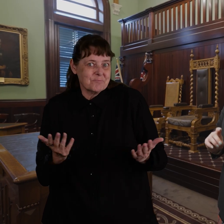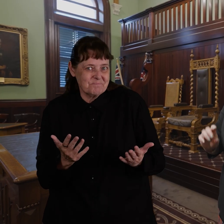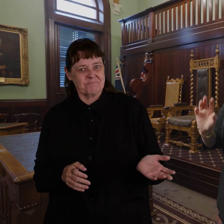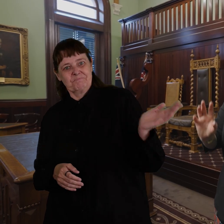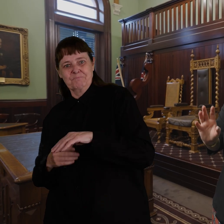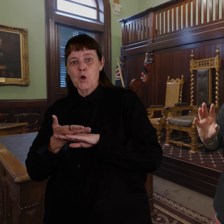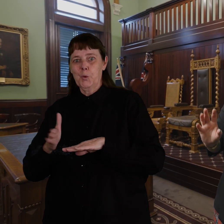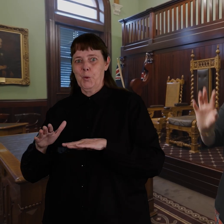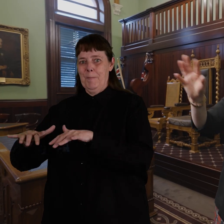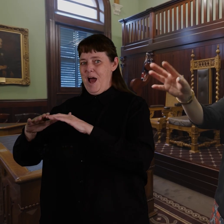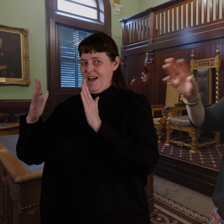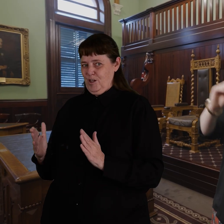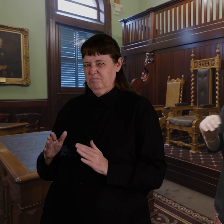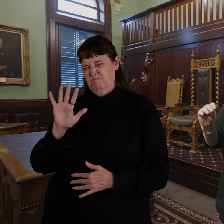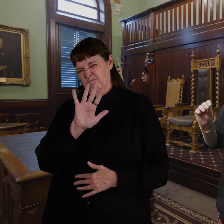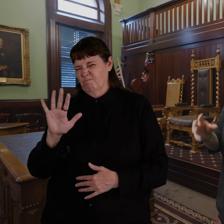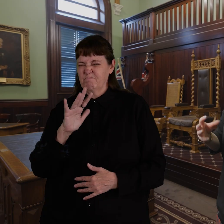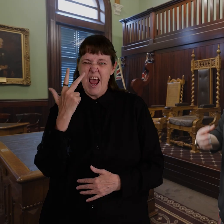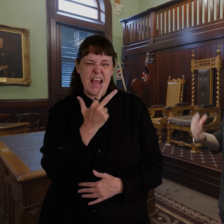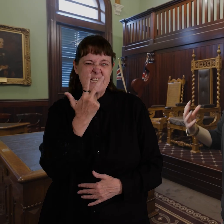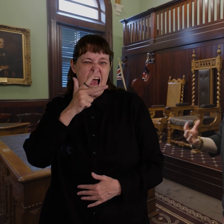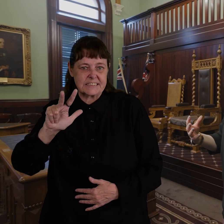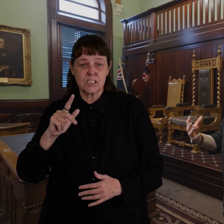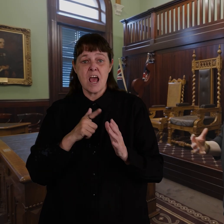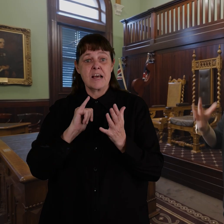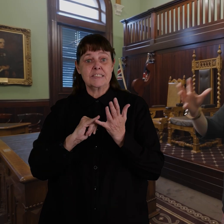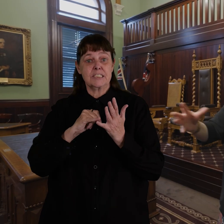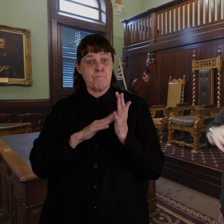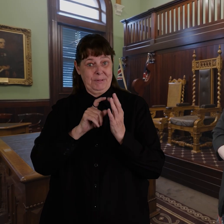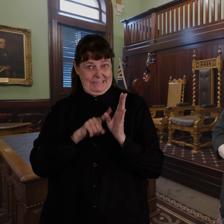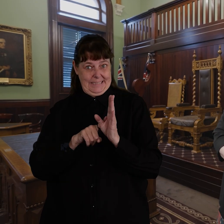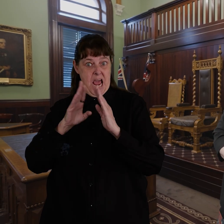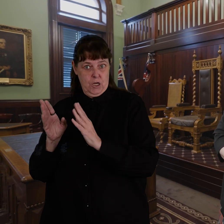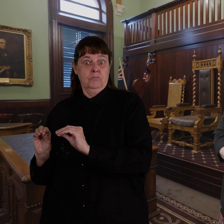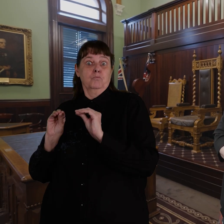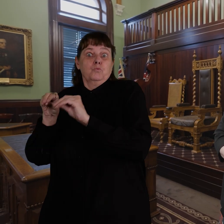do next is make our way into new Parliament House, so you can see where the House of Assembly moved